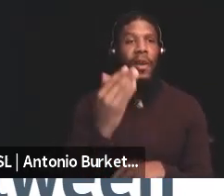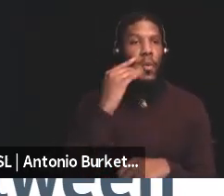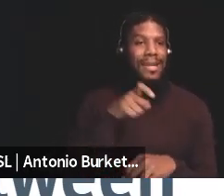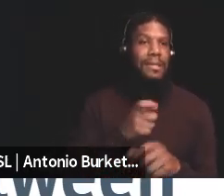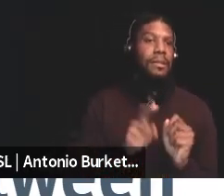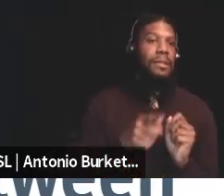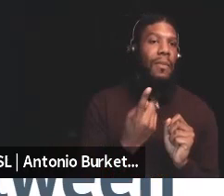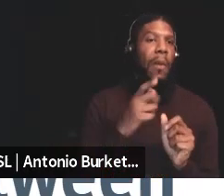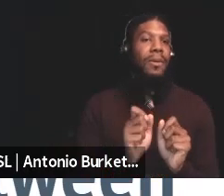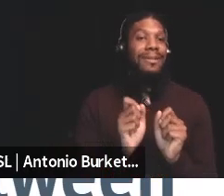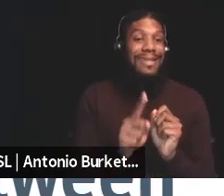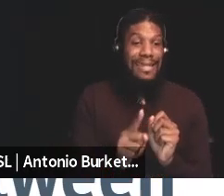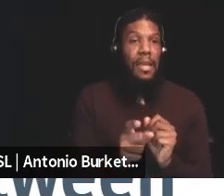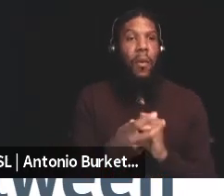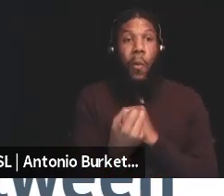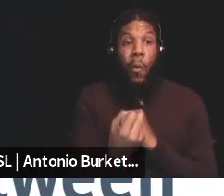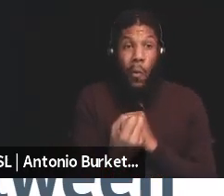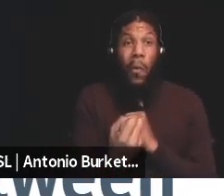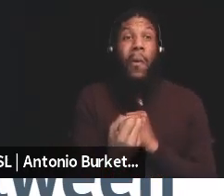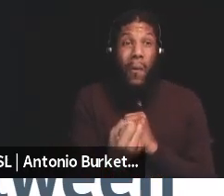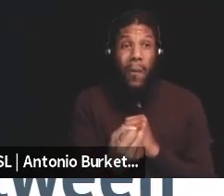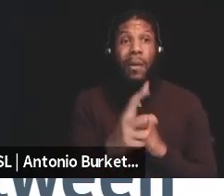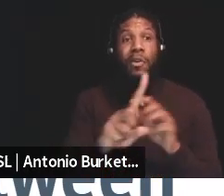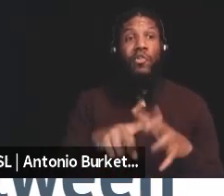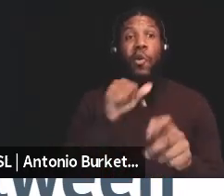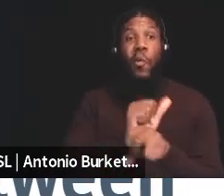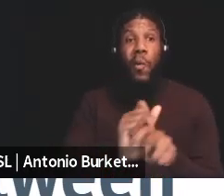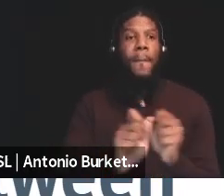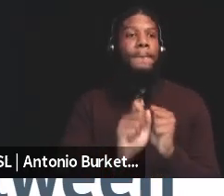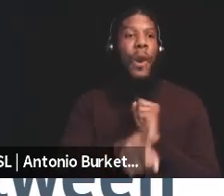but I will schedule it to happen when they go on shift, rather than send it immediately.